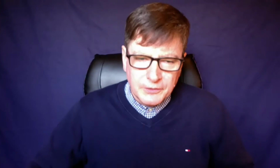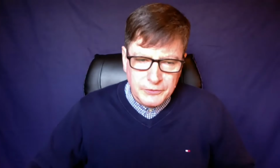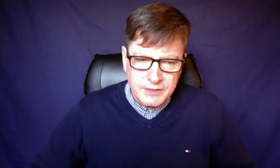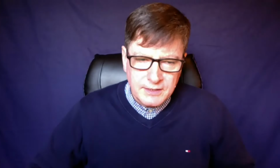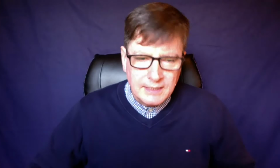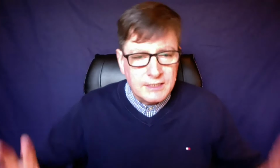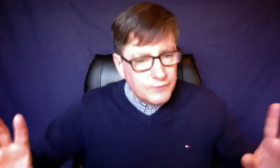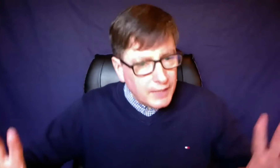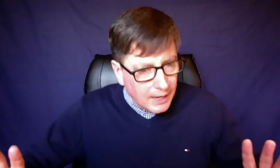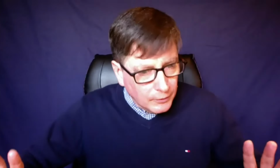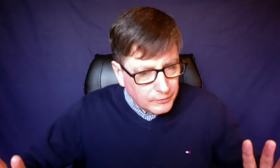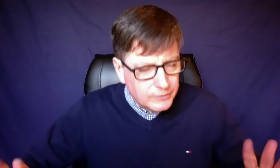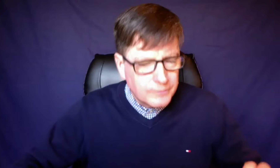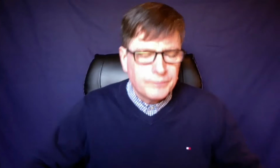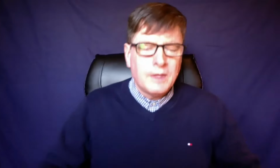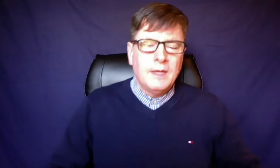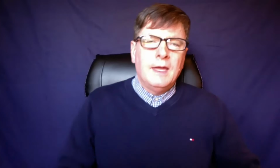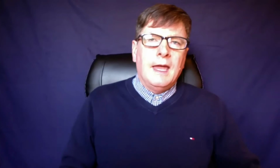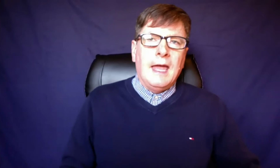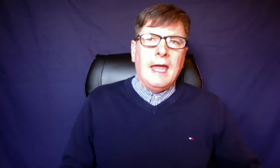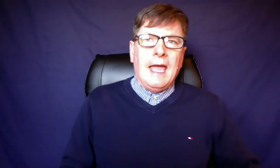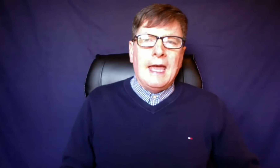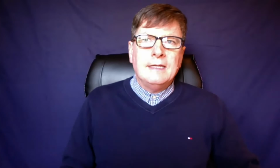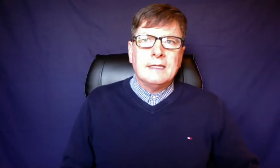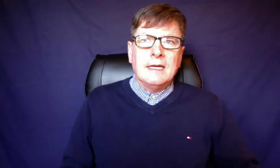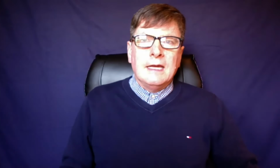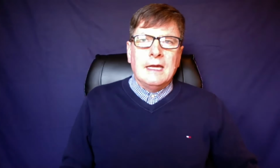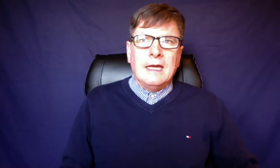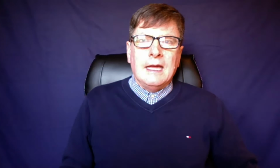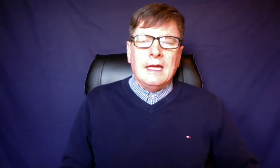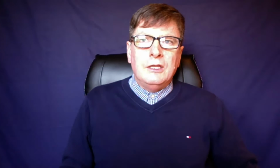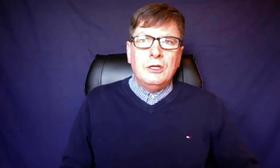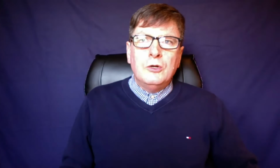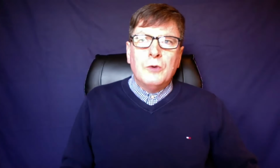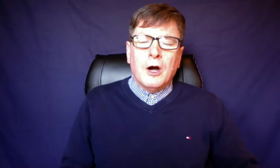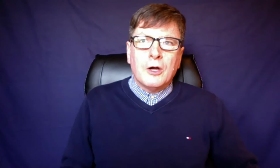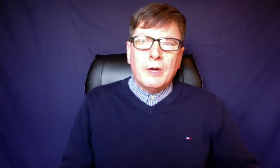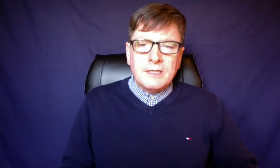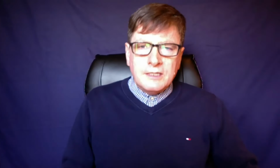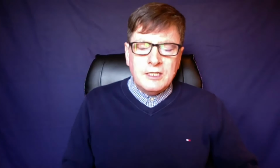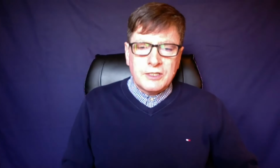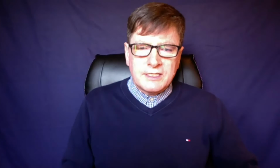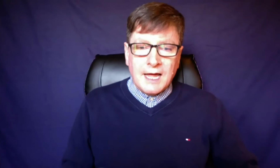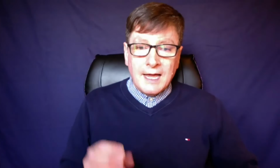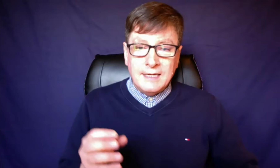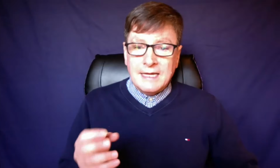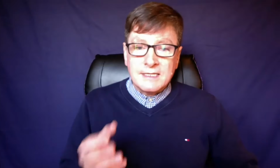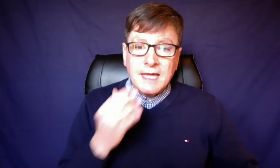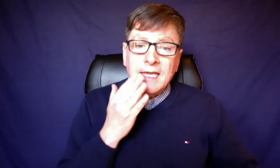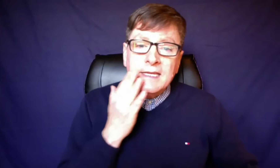so just remember that if the child has limited fine motor skills at